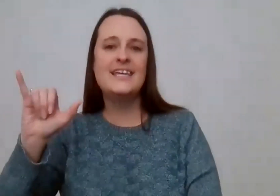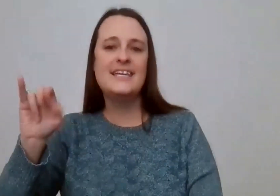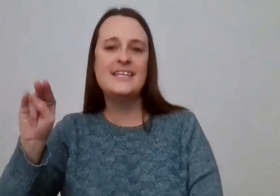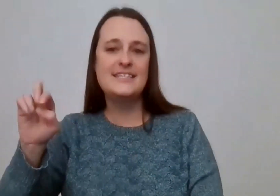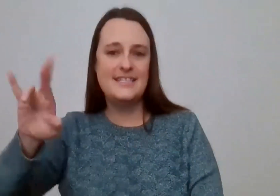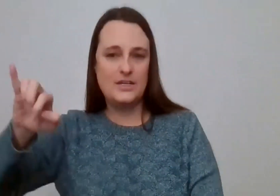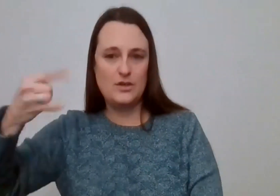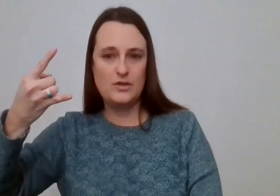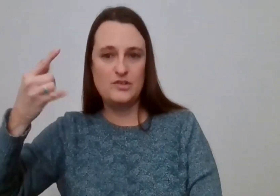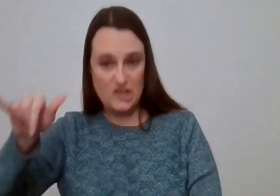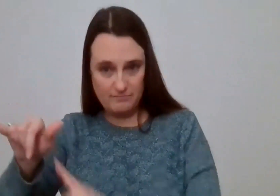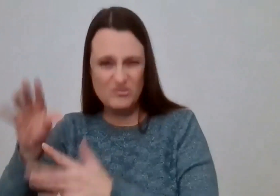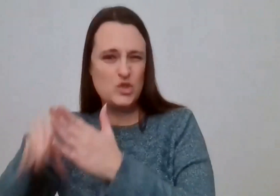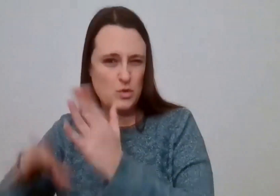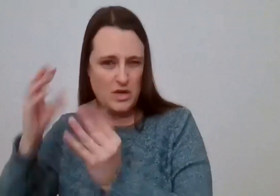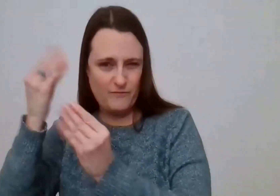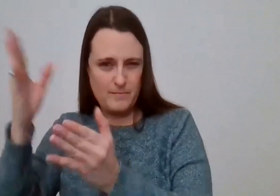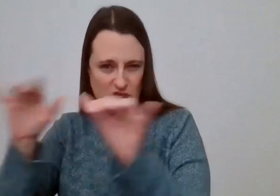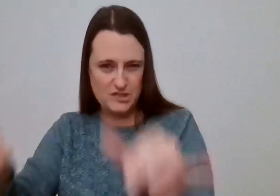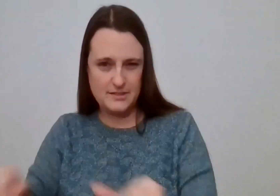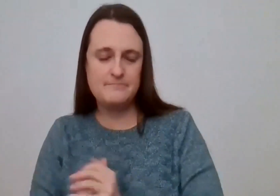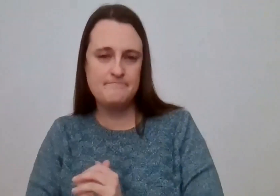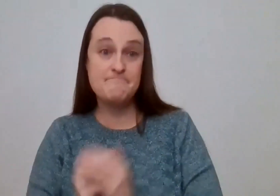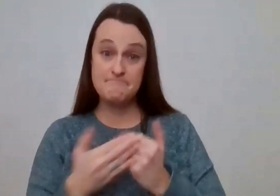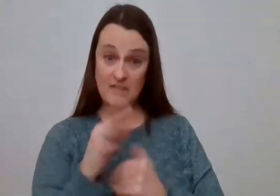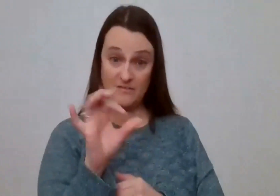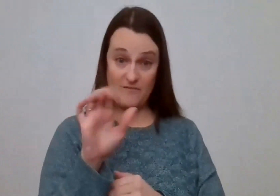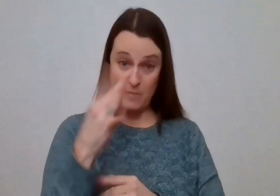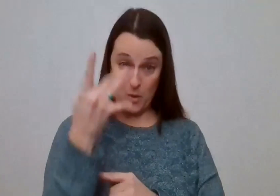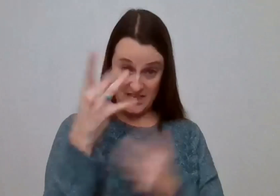after february 18th schools will start to look at course selections that have been